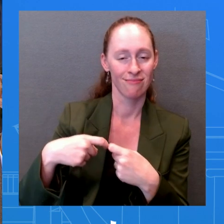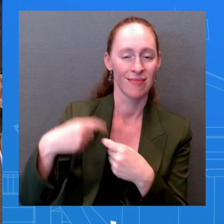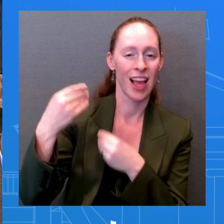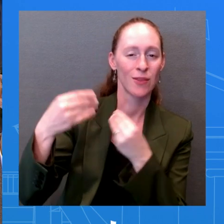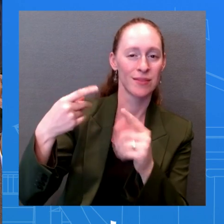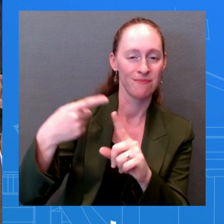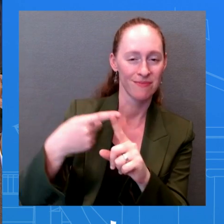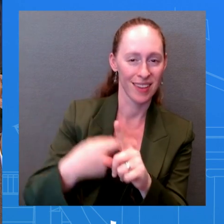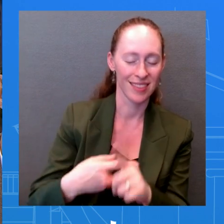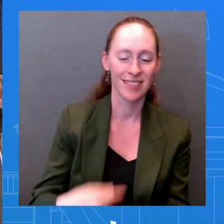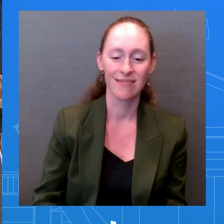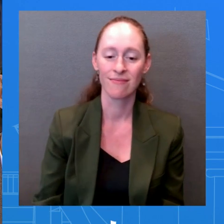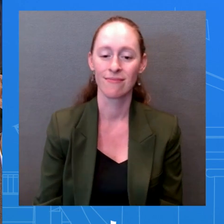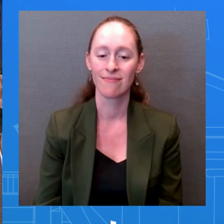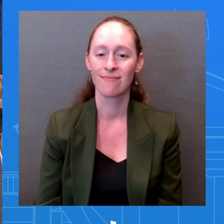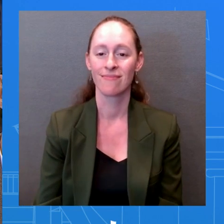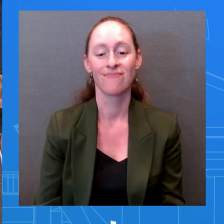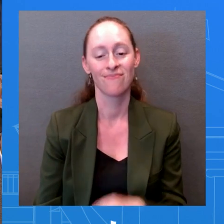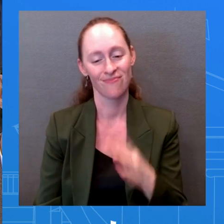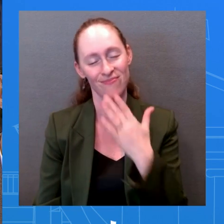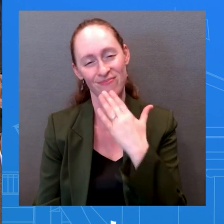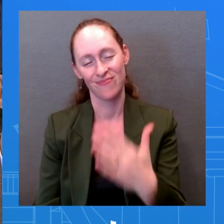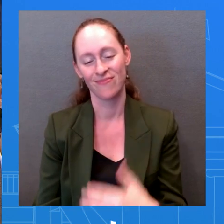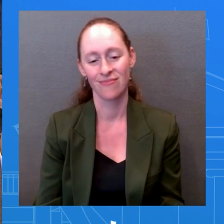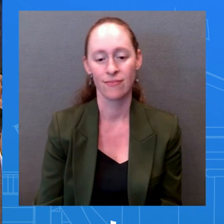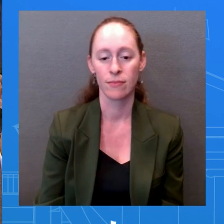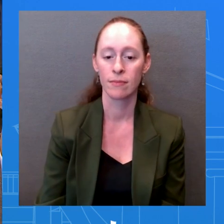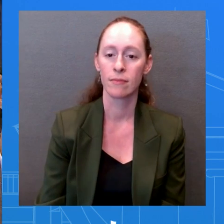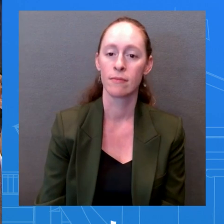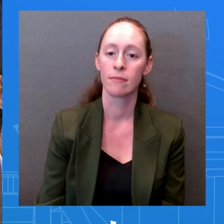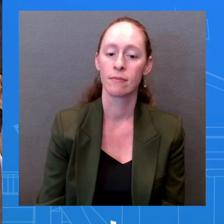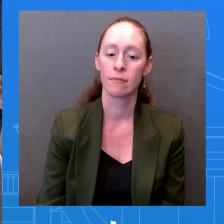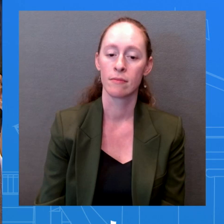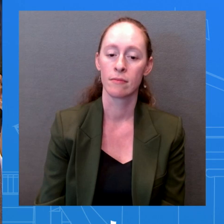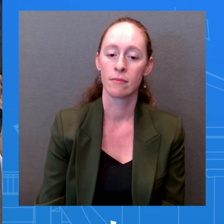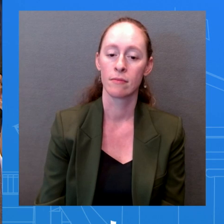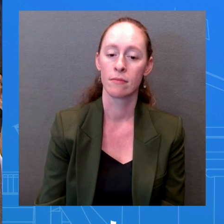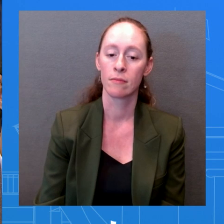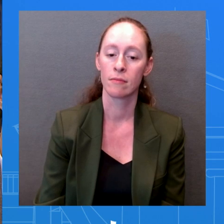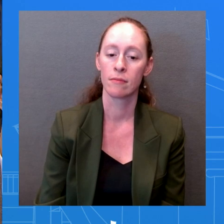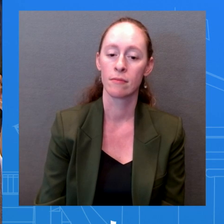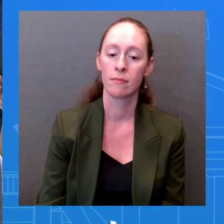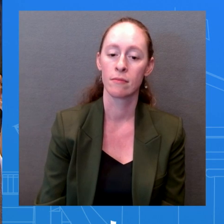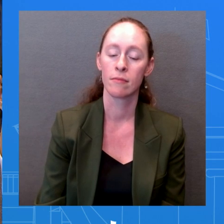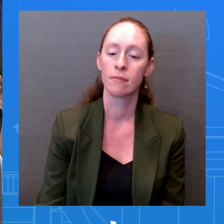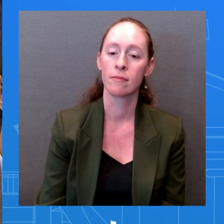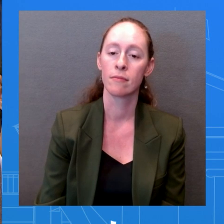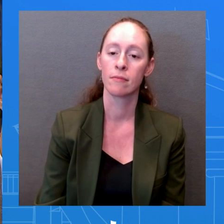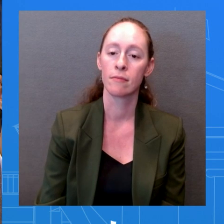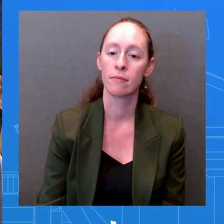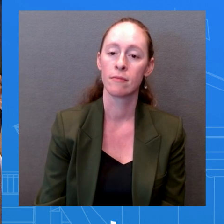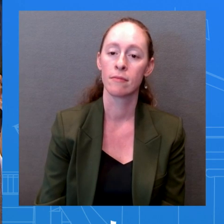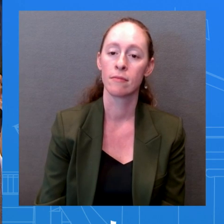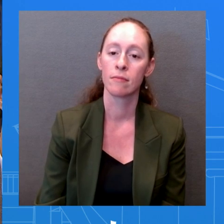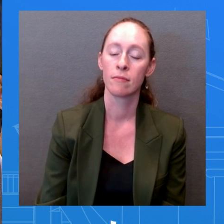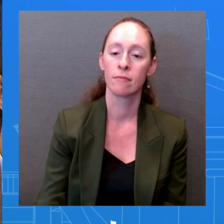The Press: My question is very straightforward. You just mentioned recently about the work that Republicans have done together with the President